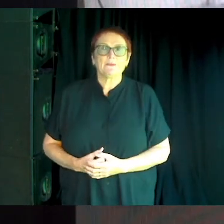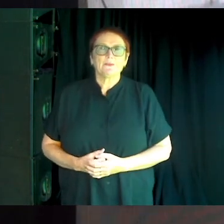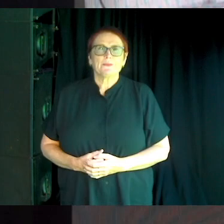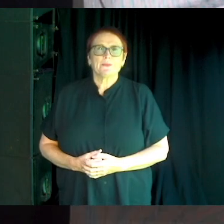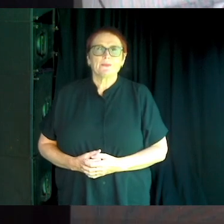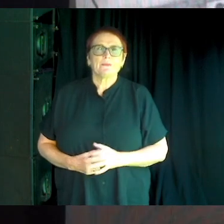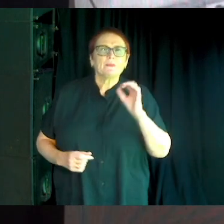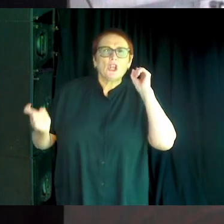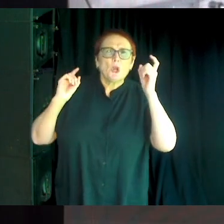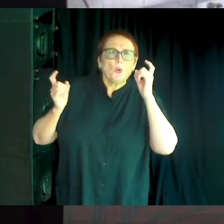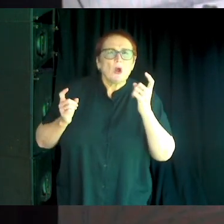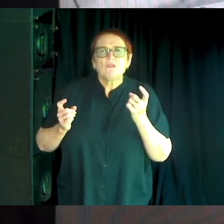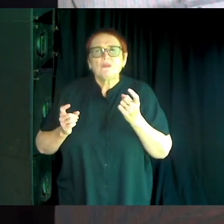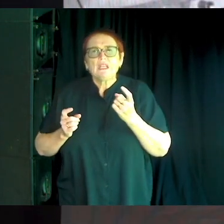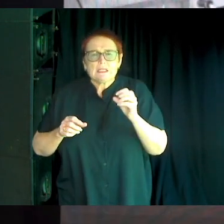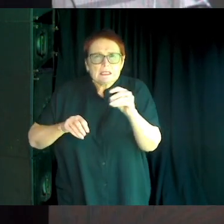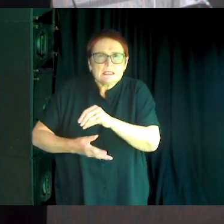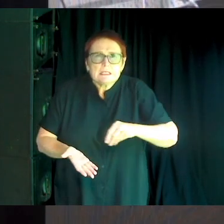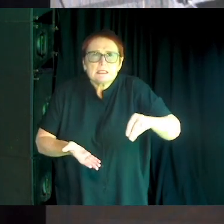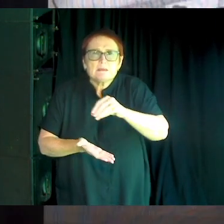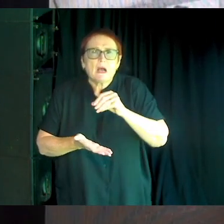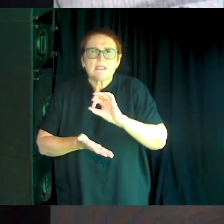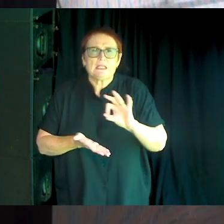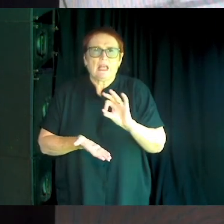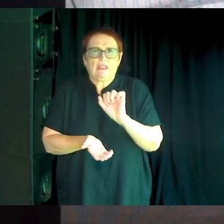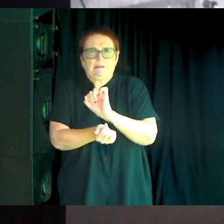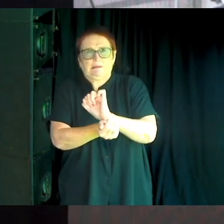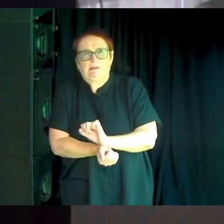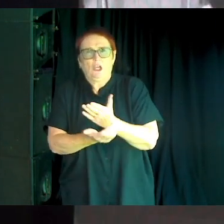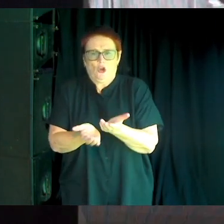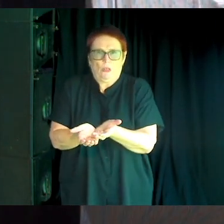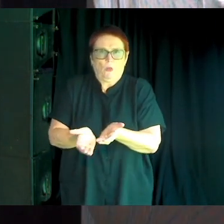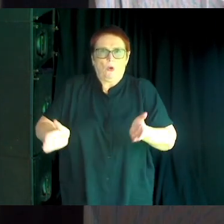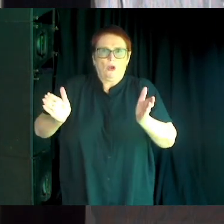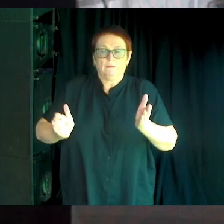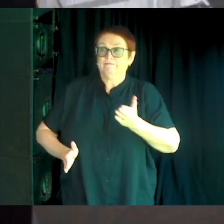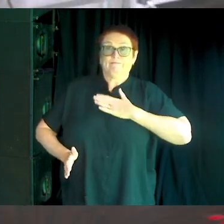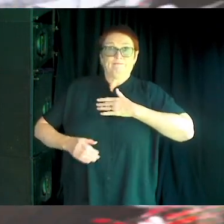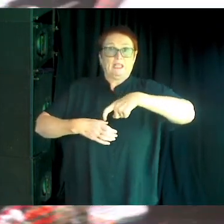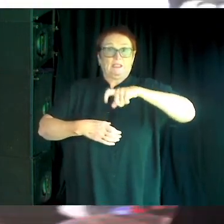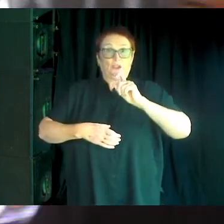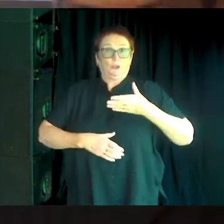worry about the spices or eggs or anything stick to the pan all right so back to my tuna I have